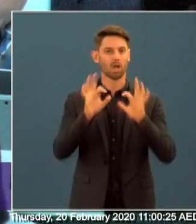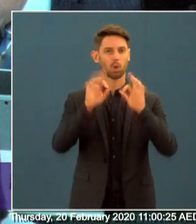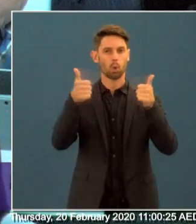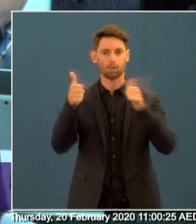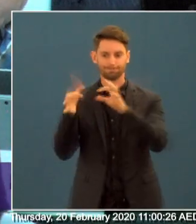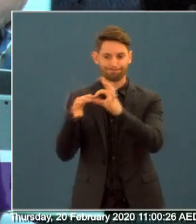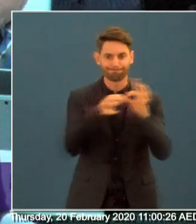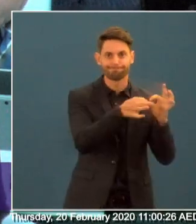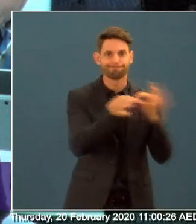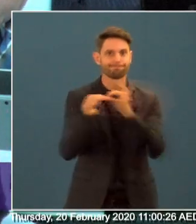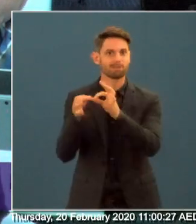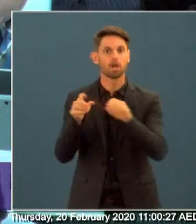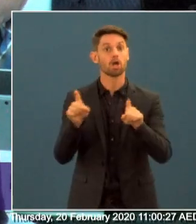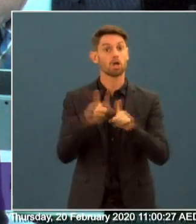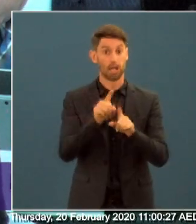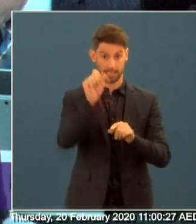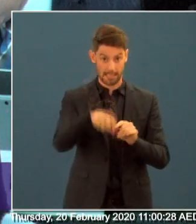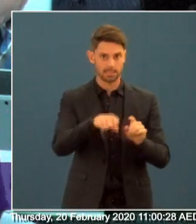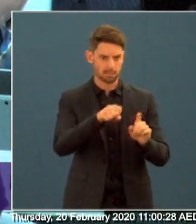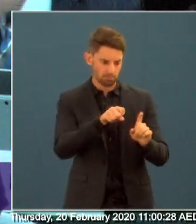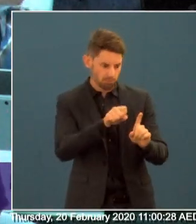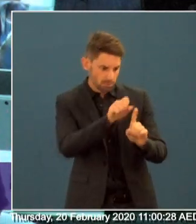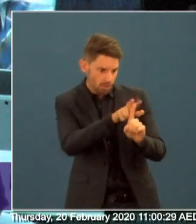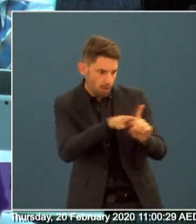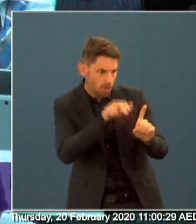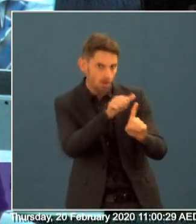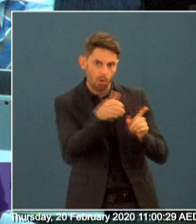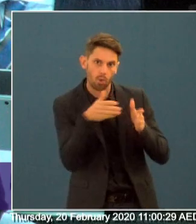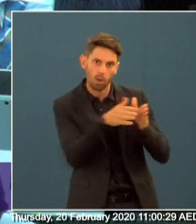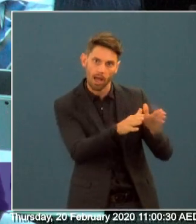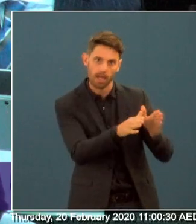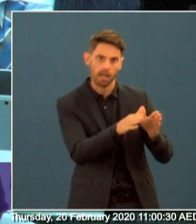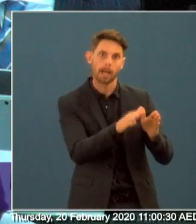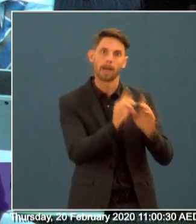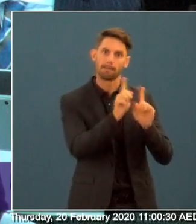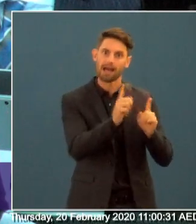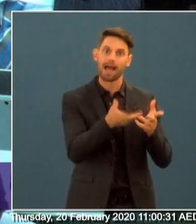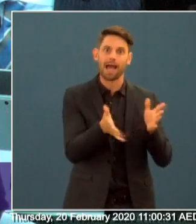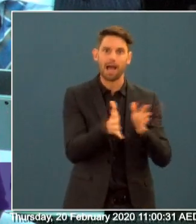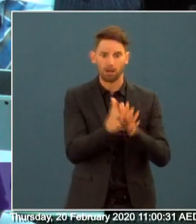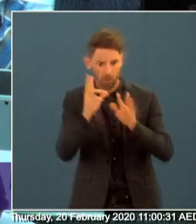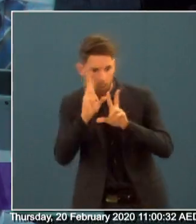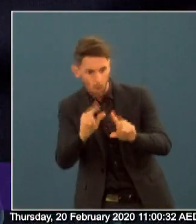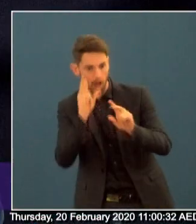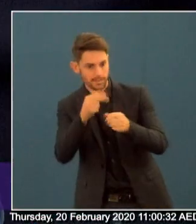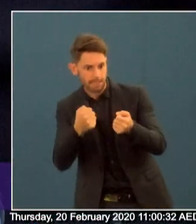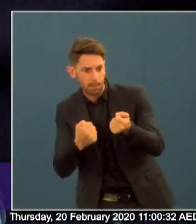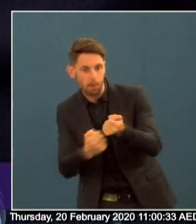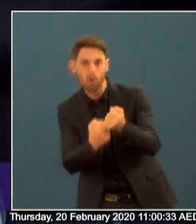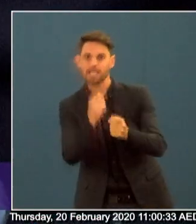not only in terms of diagnostic approaches, but also then ongoing management? Yes.